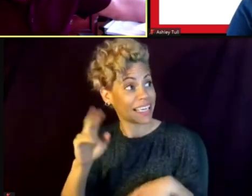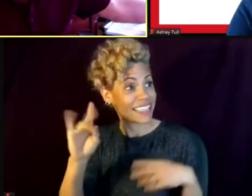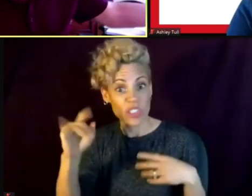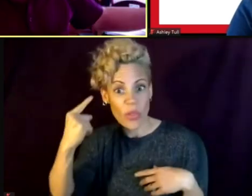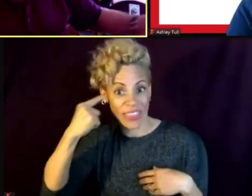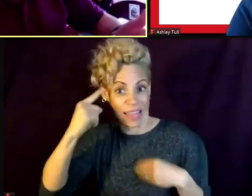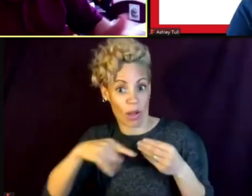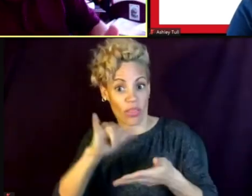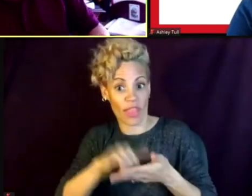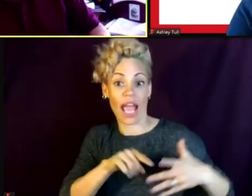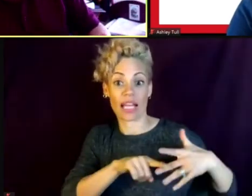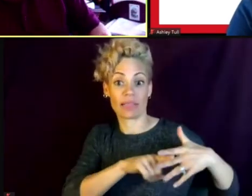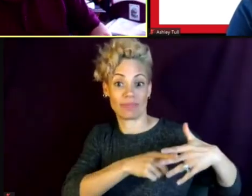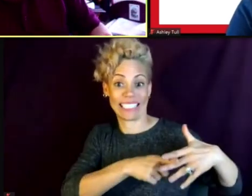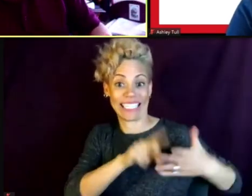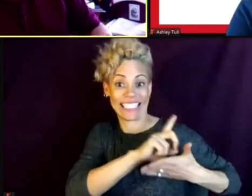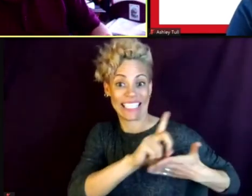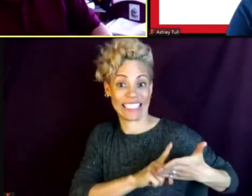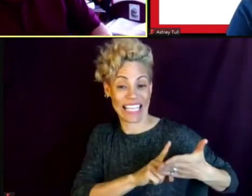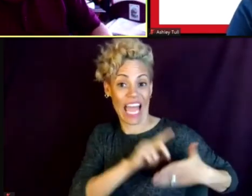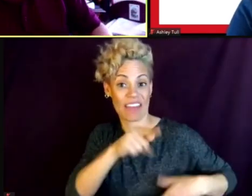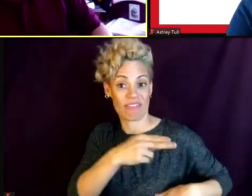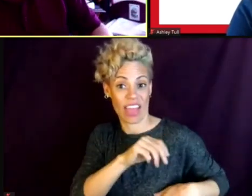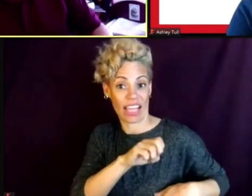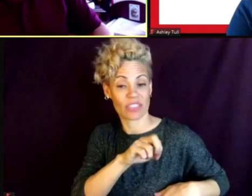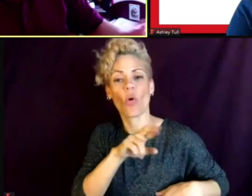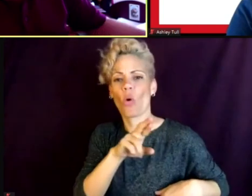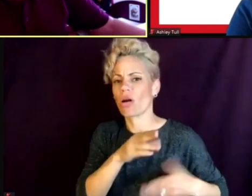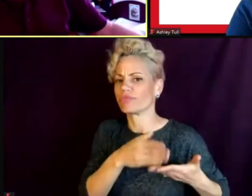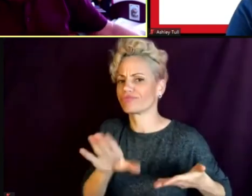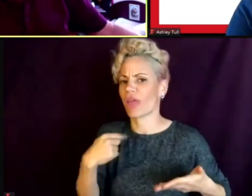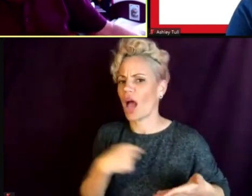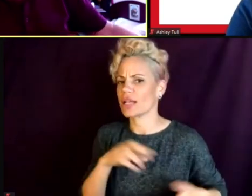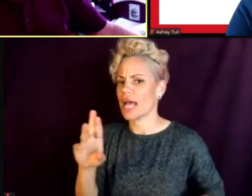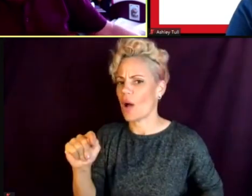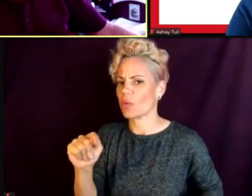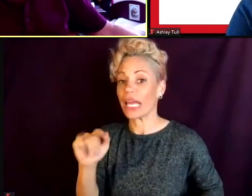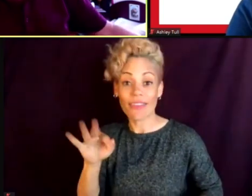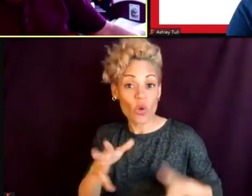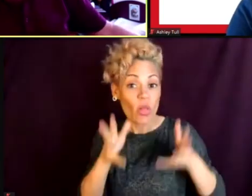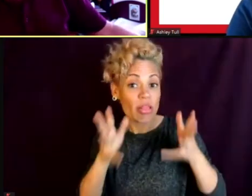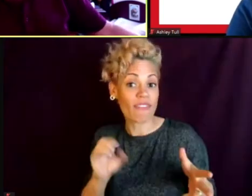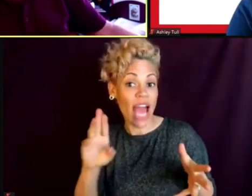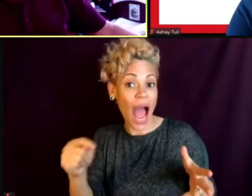or did you leave us out in the design stage? If you left us out, that's your problem.